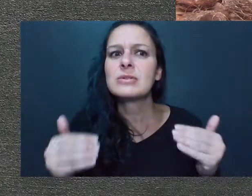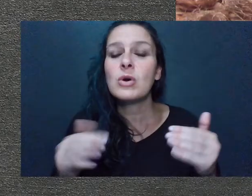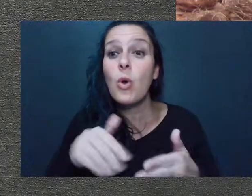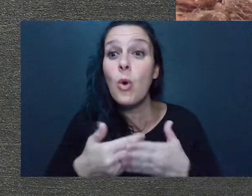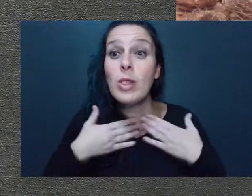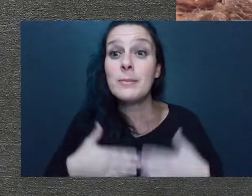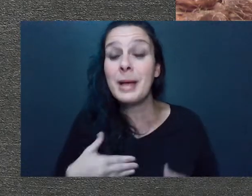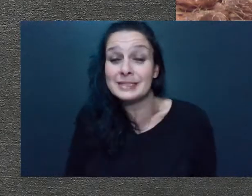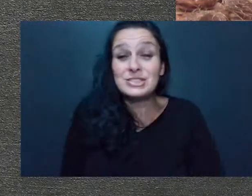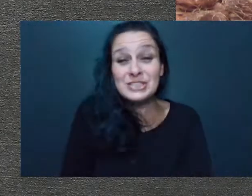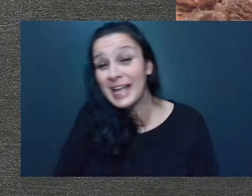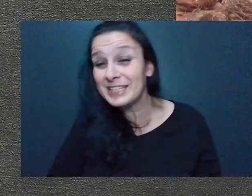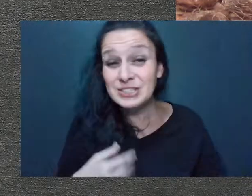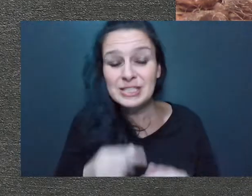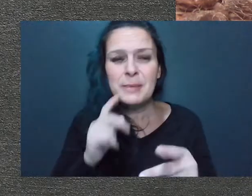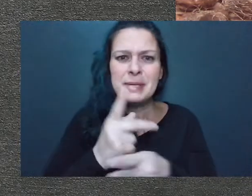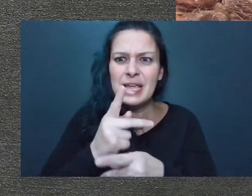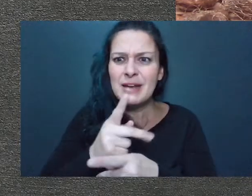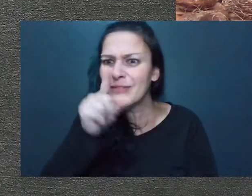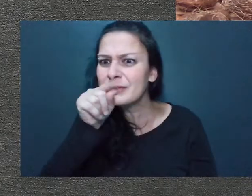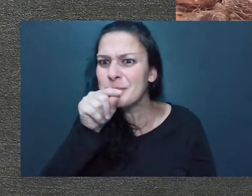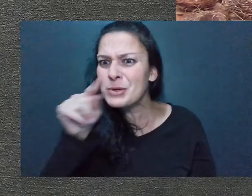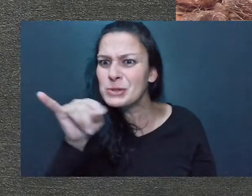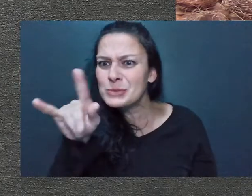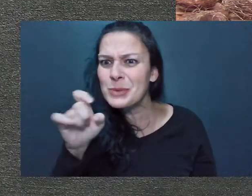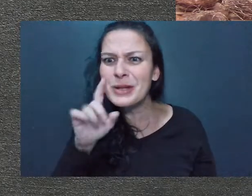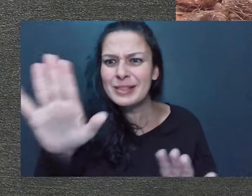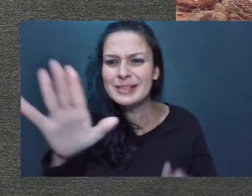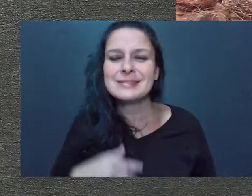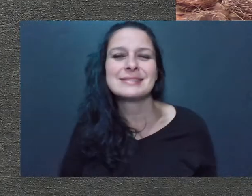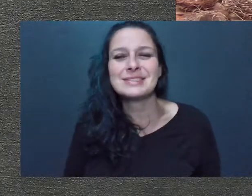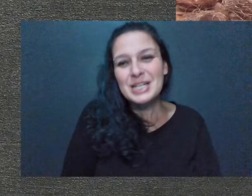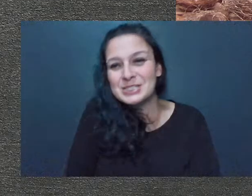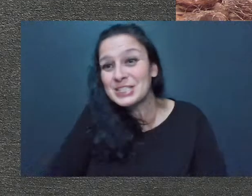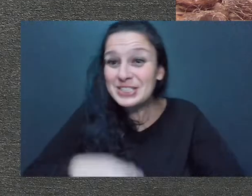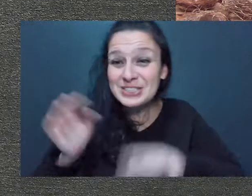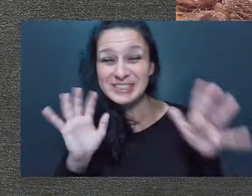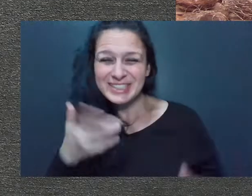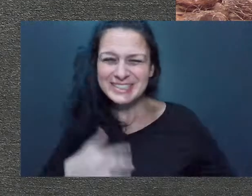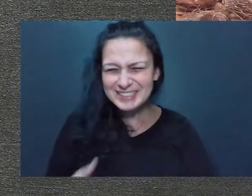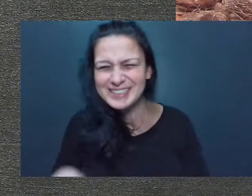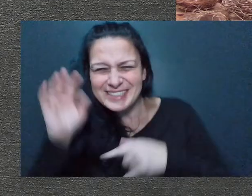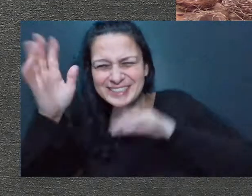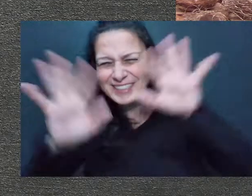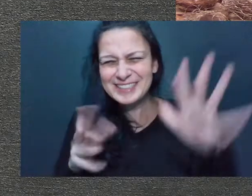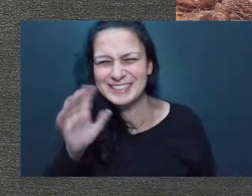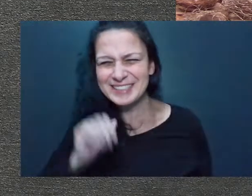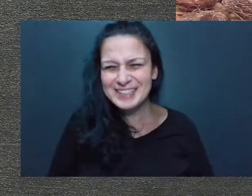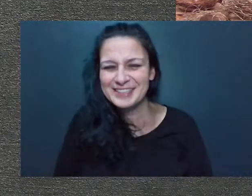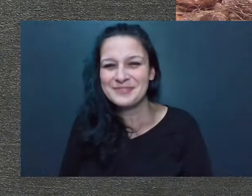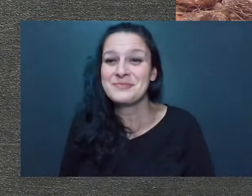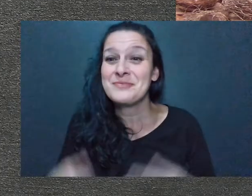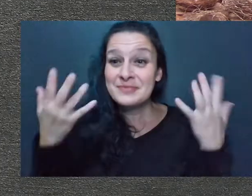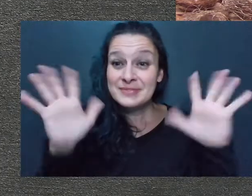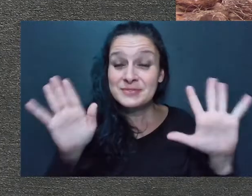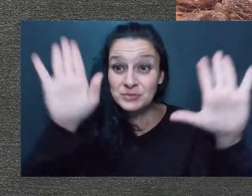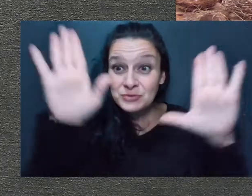Okay, shake your whole body. Careful with your birds, Twiggle. Shake your whole body. Great job.